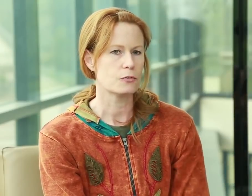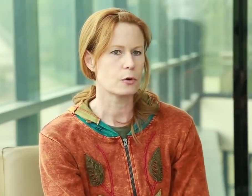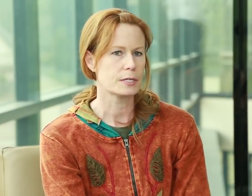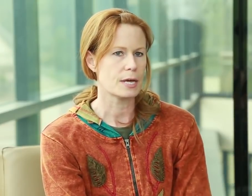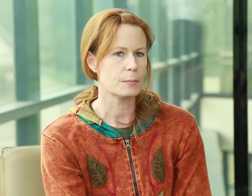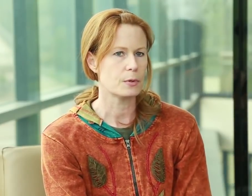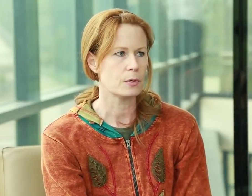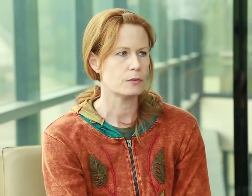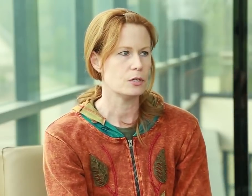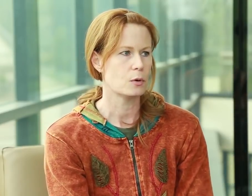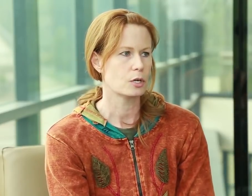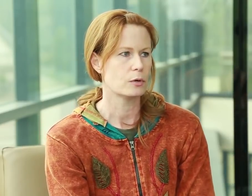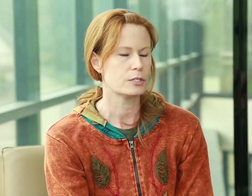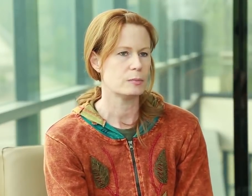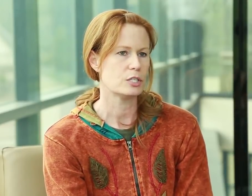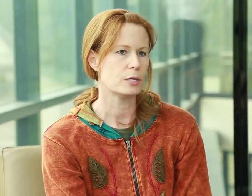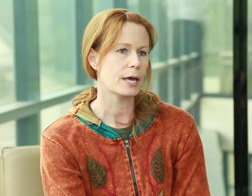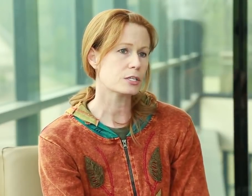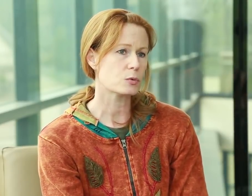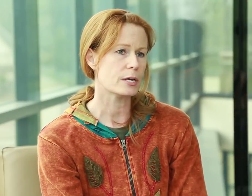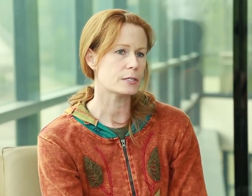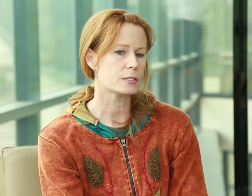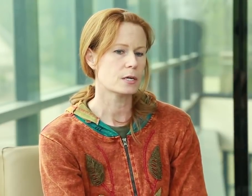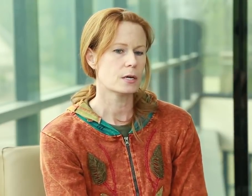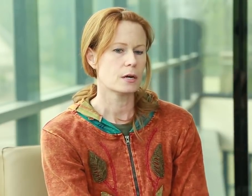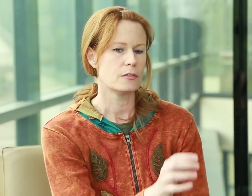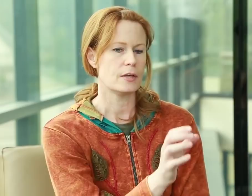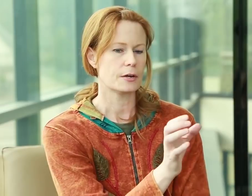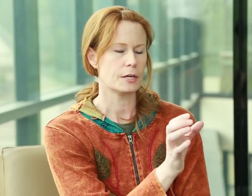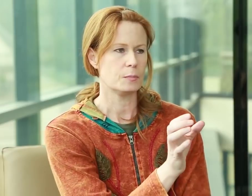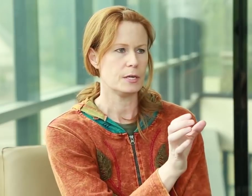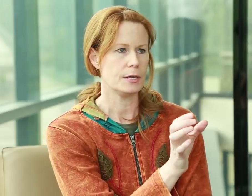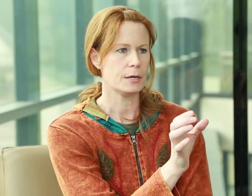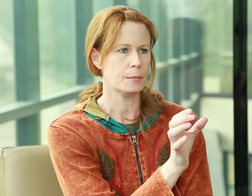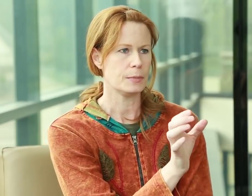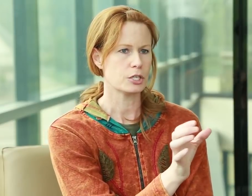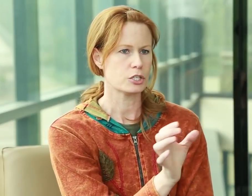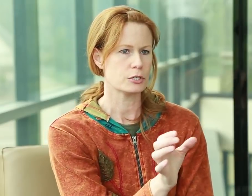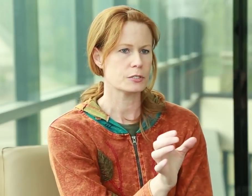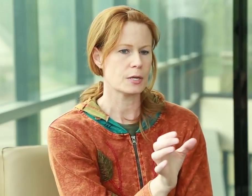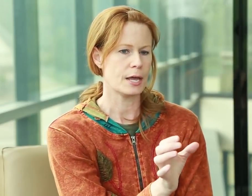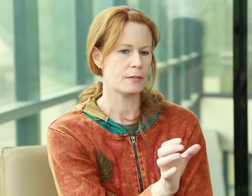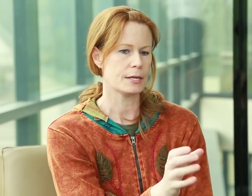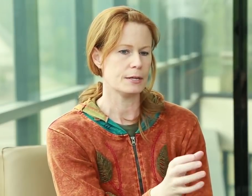So, for example, if you are going to be doing X-Rays, there can be pictures and they can